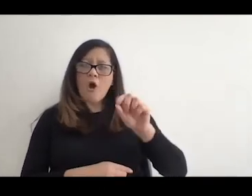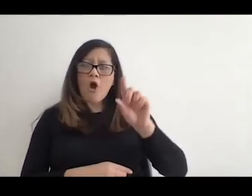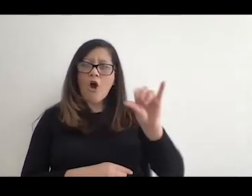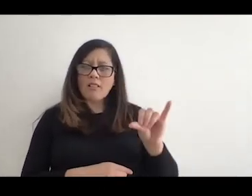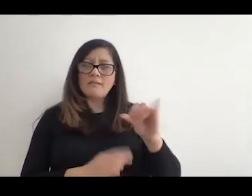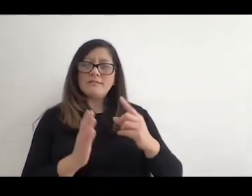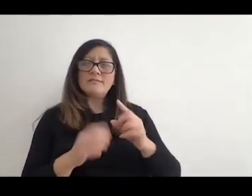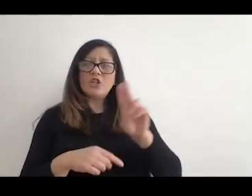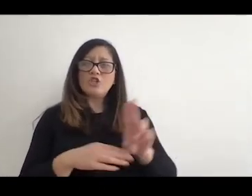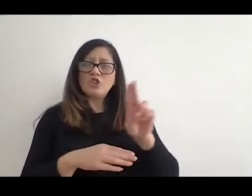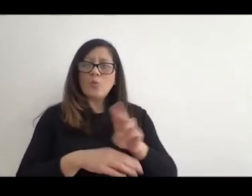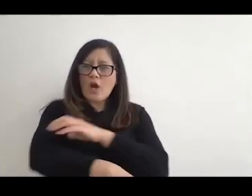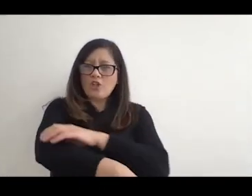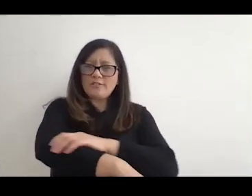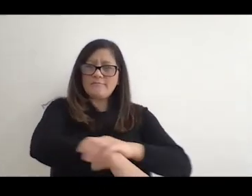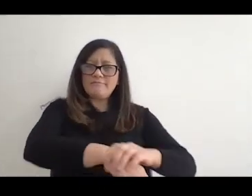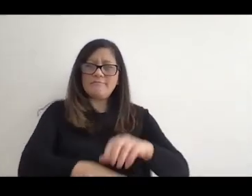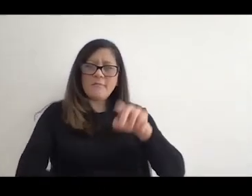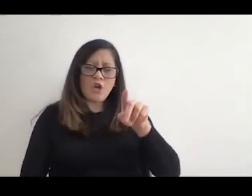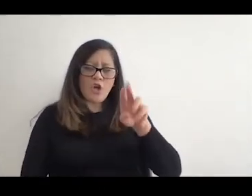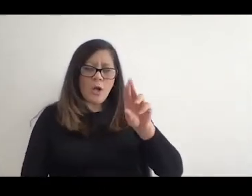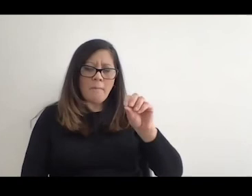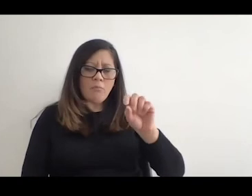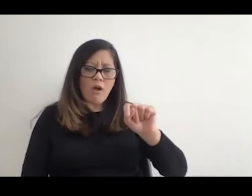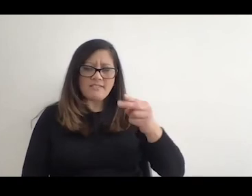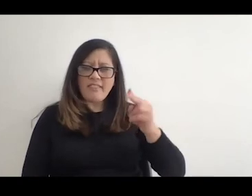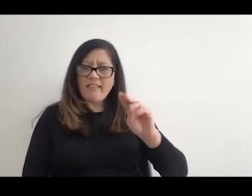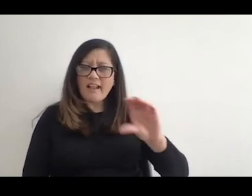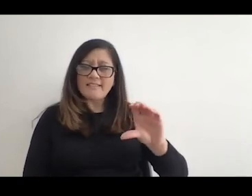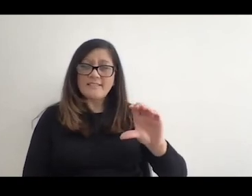but it's helpful for her in her work and in her life. She loves it,